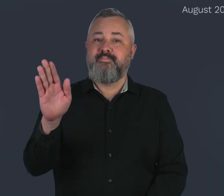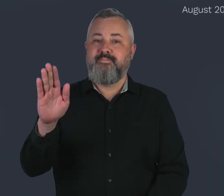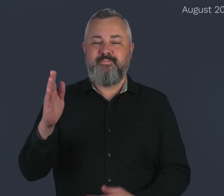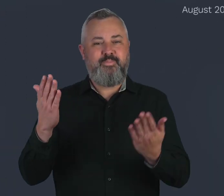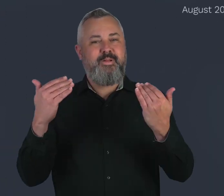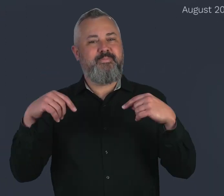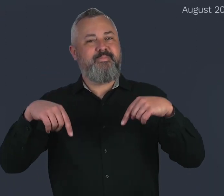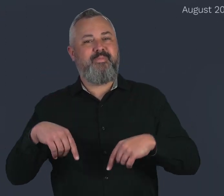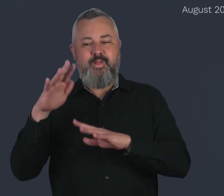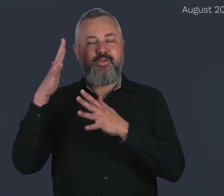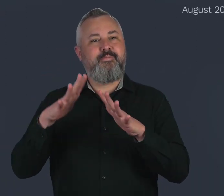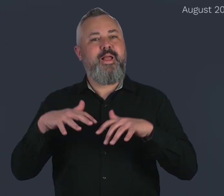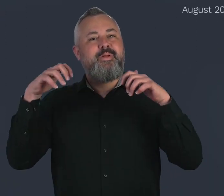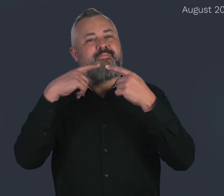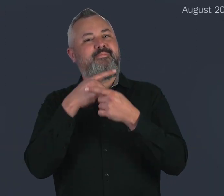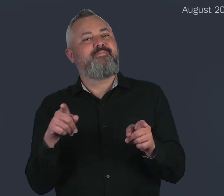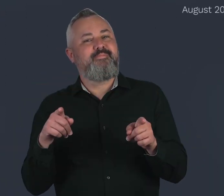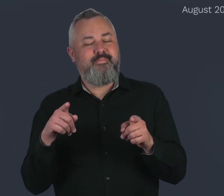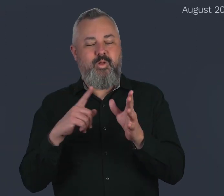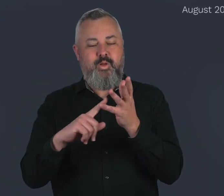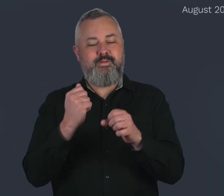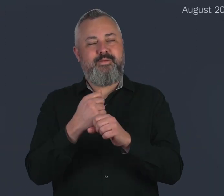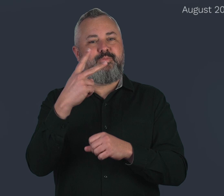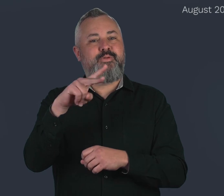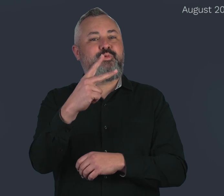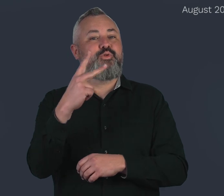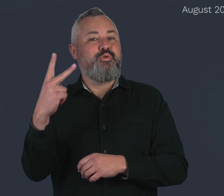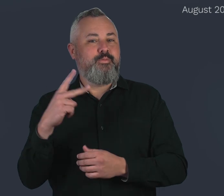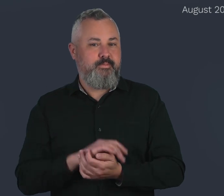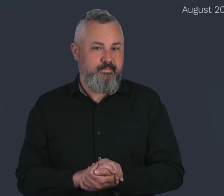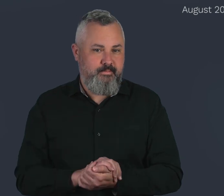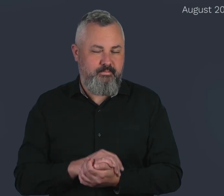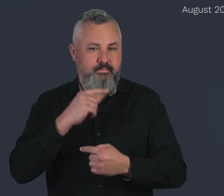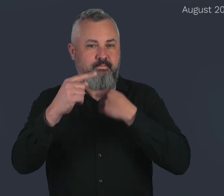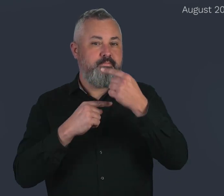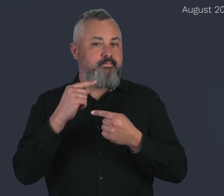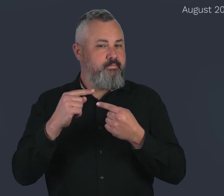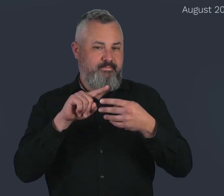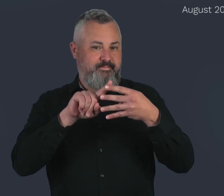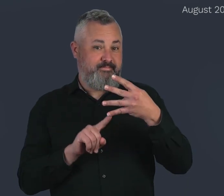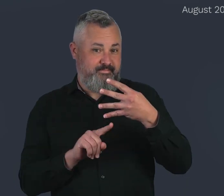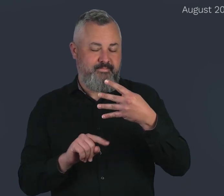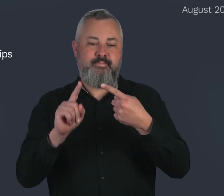Hello and welcome to this Auslan Parliament Bulletin for August 2022. Coming up